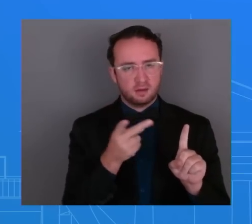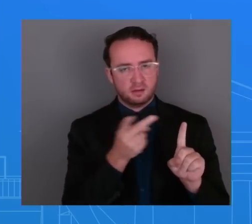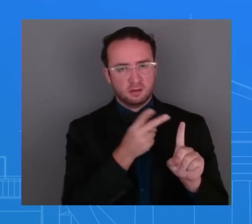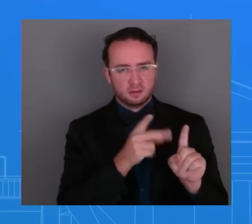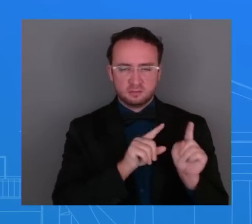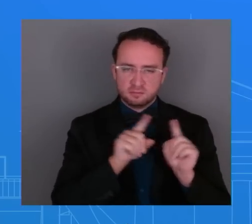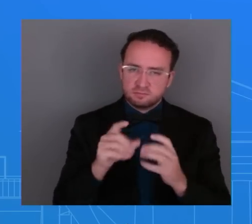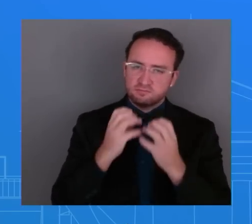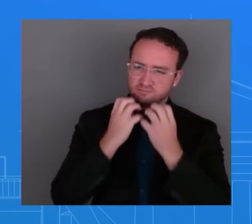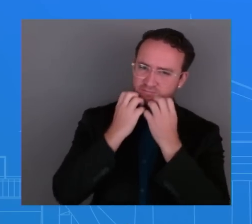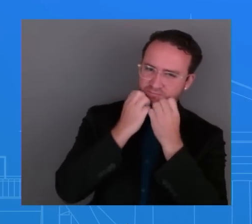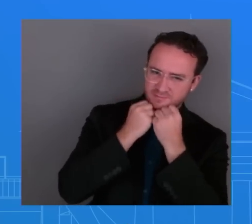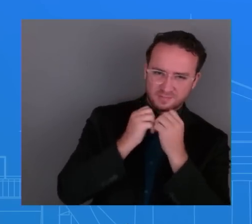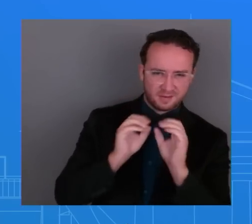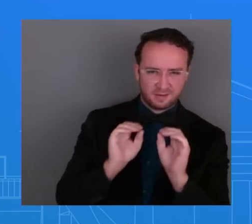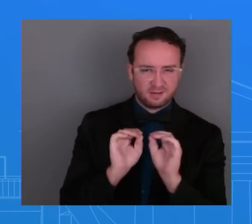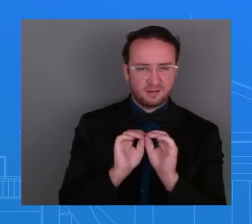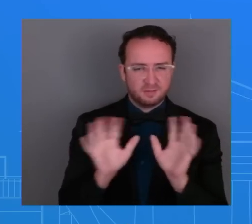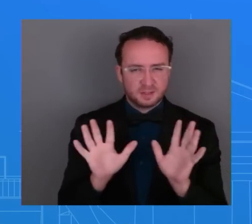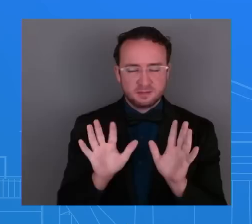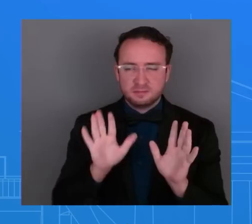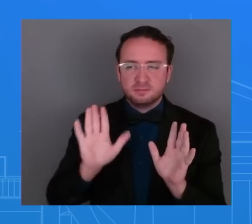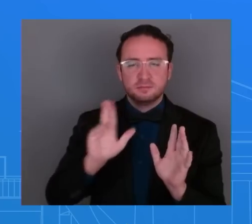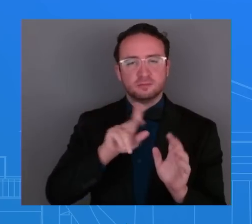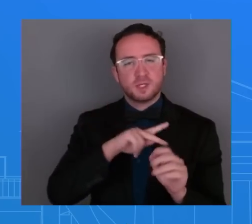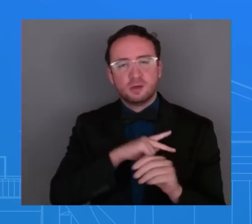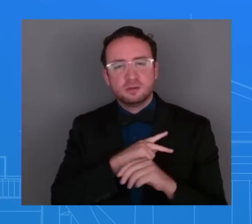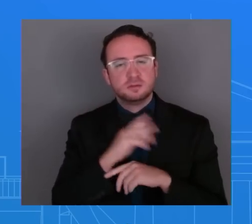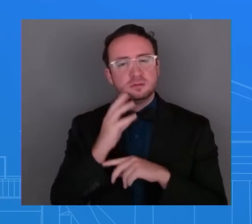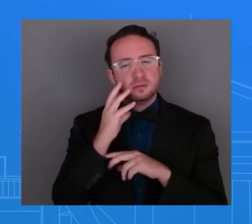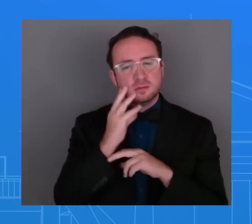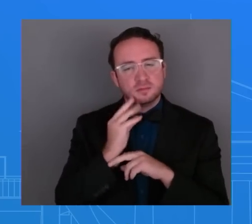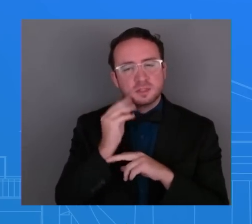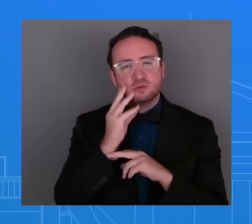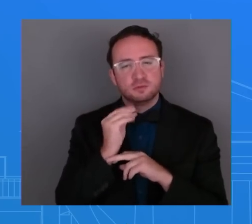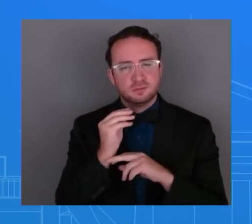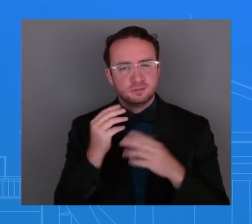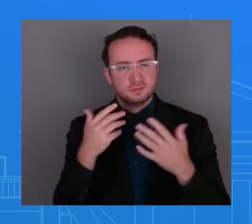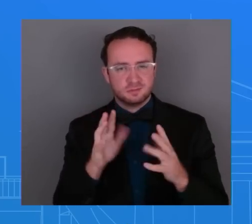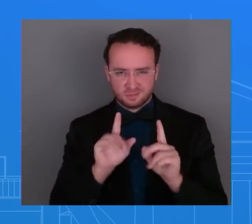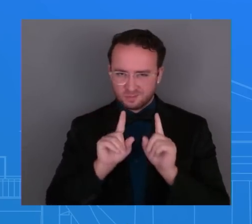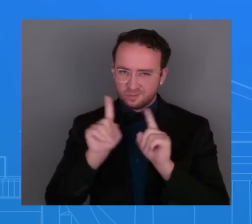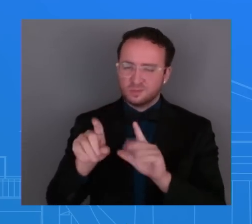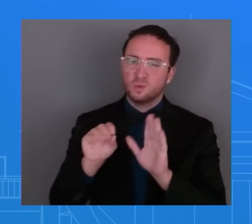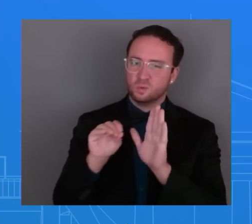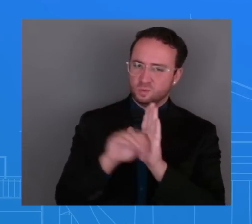And so, they're going to be together in New Orleans. You're going to see them continue to talk about -- him talk about lower cost.